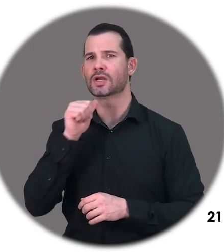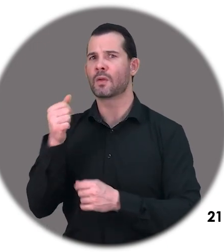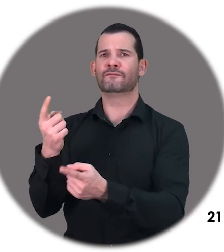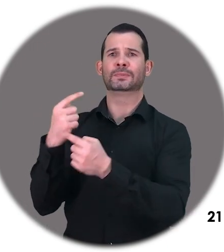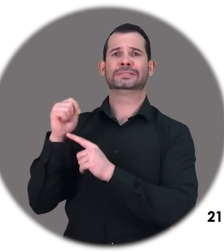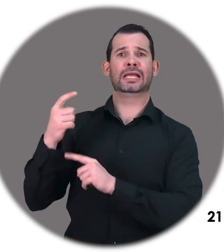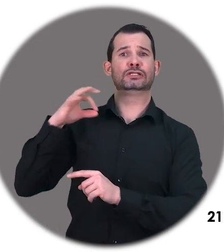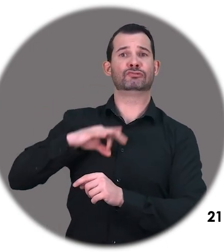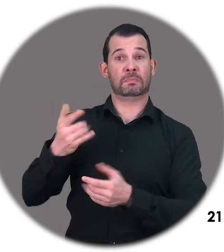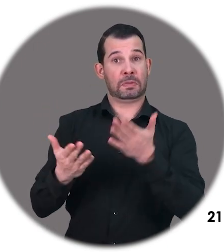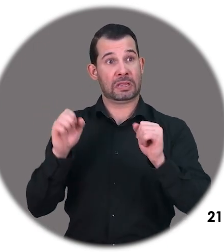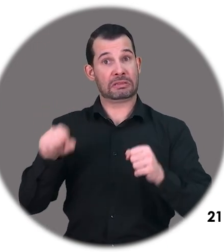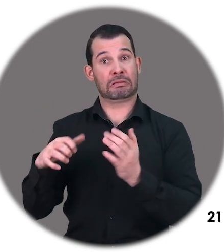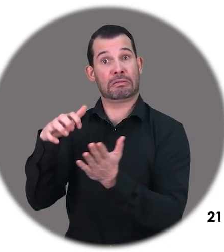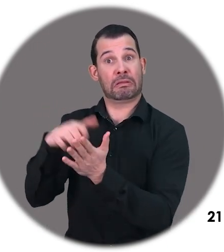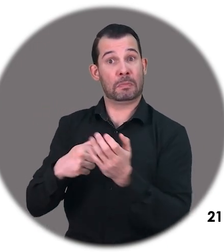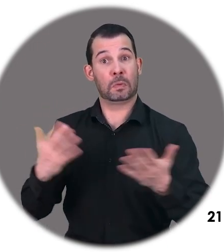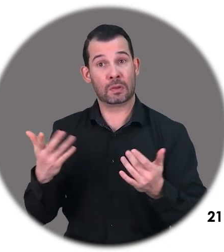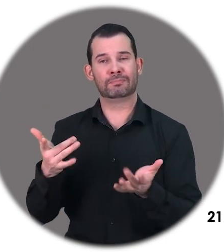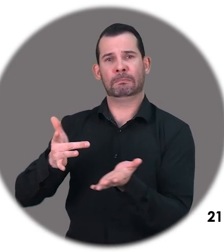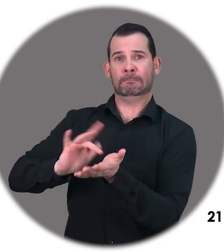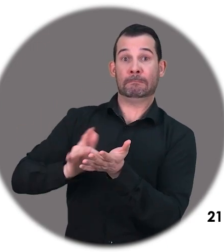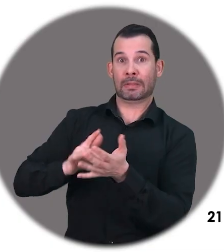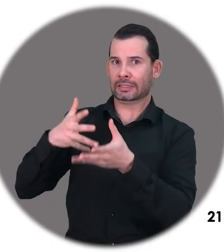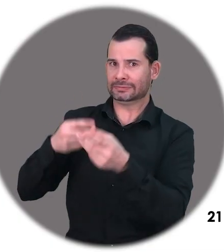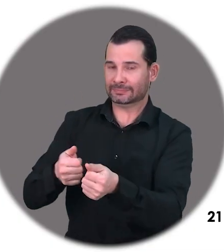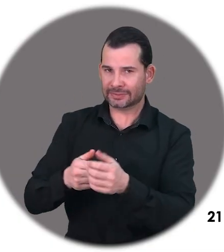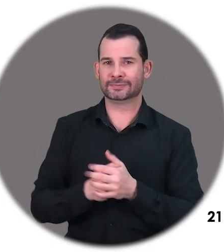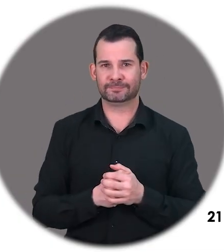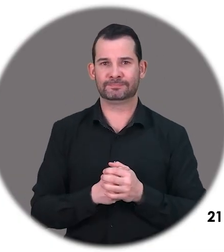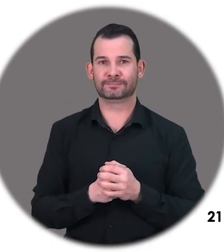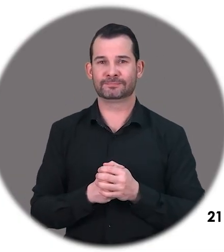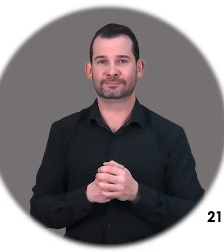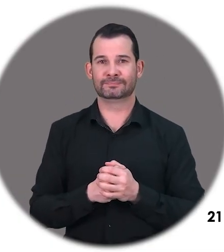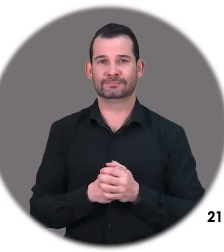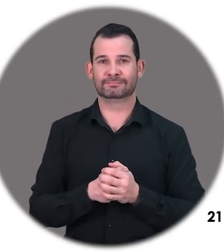Another non-refundable tax credit you may be able to claim are medical expenses.